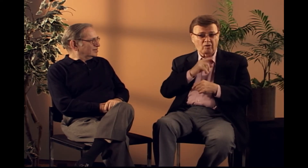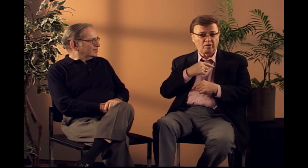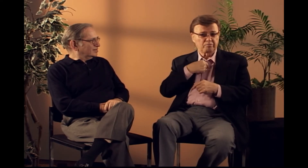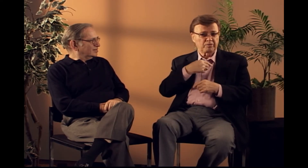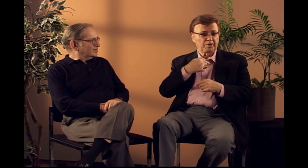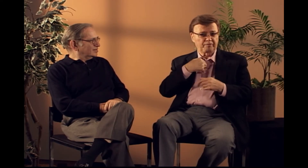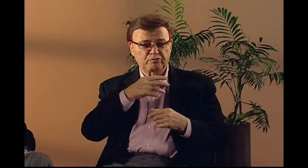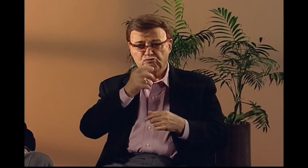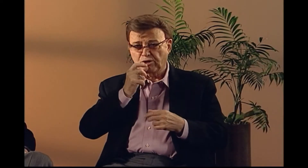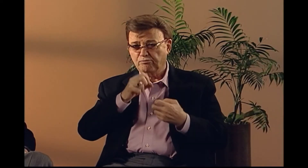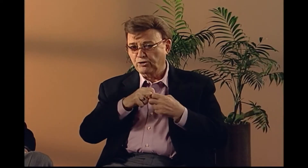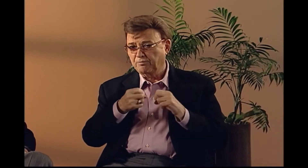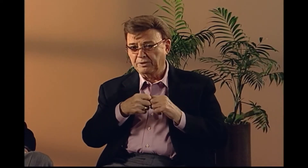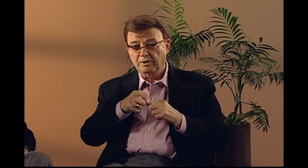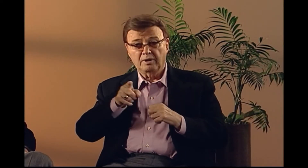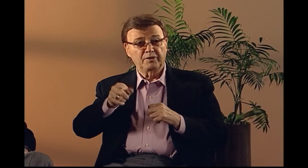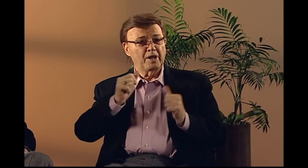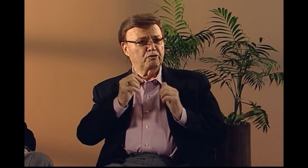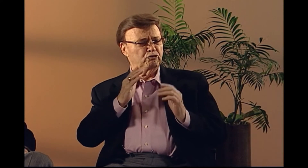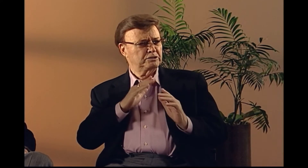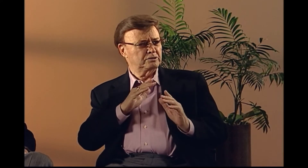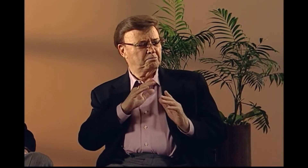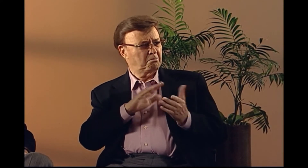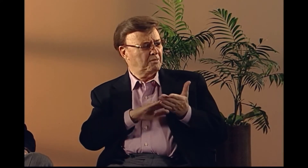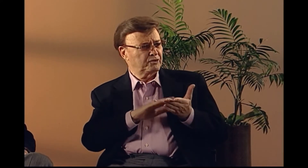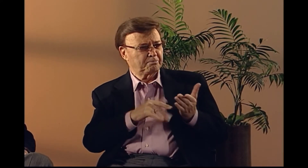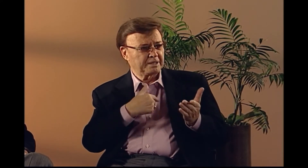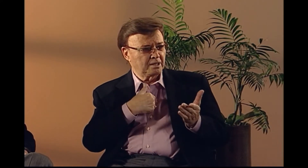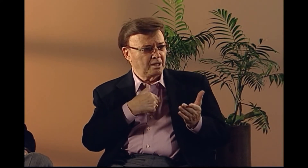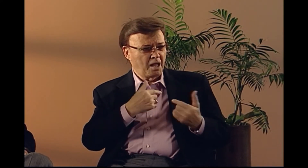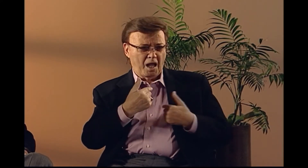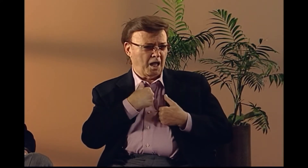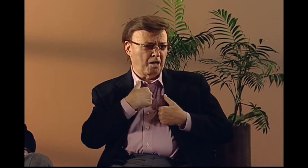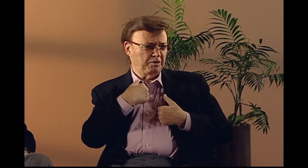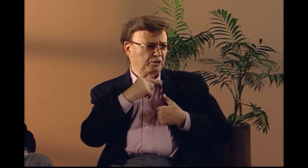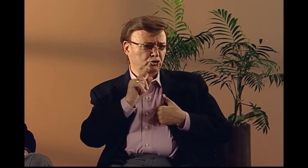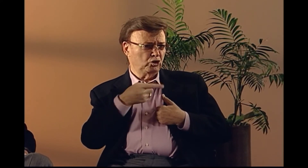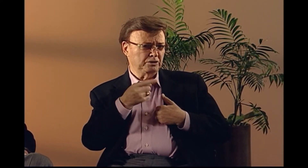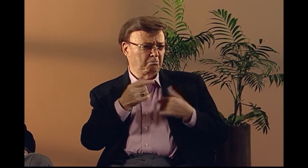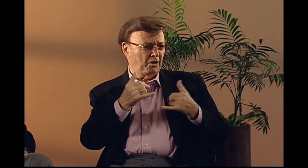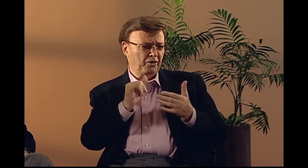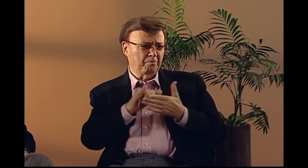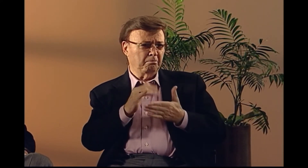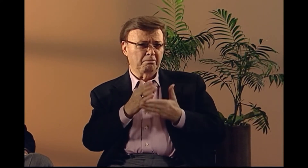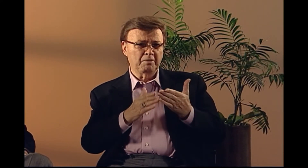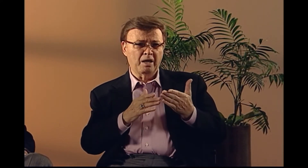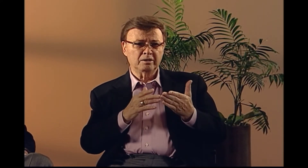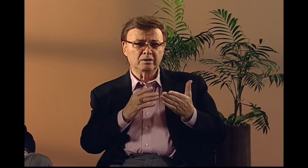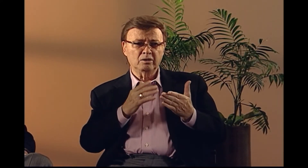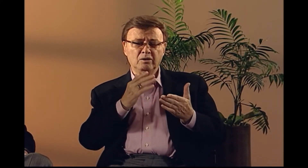My husband died, as well. I've been lonely, and I have a drinking problem." The actress said, "Pardon me, ma'amm," she said,